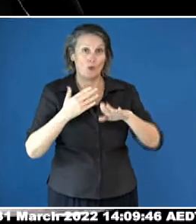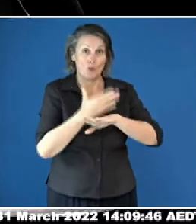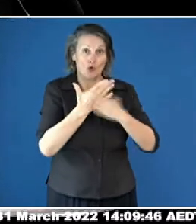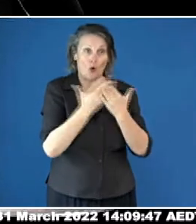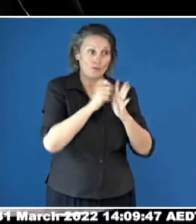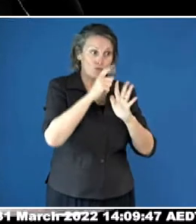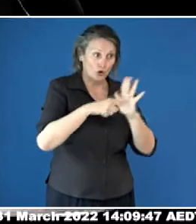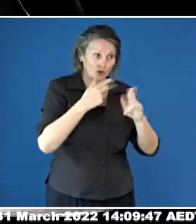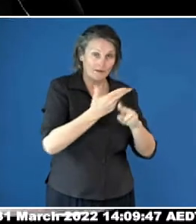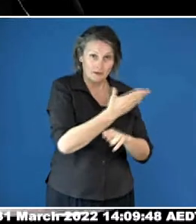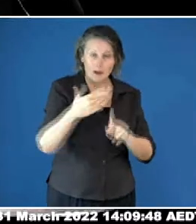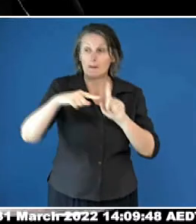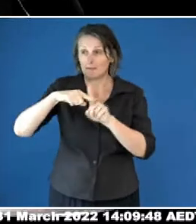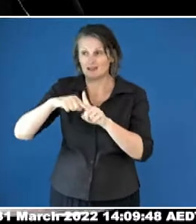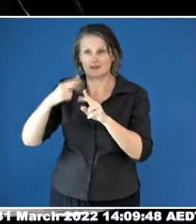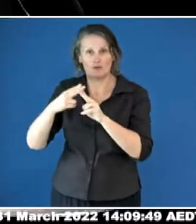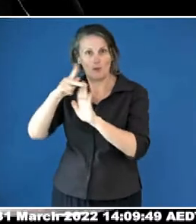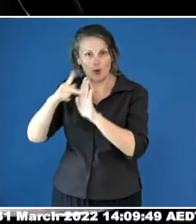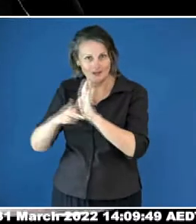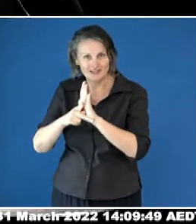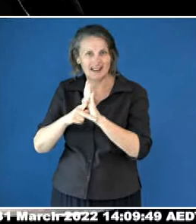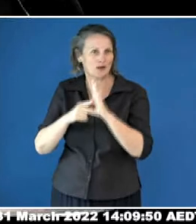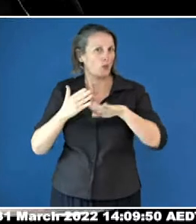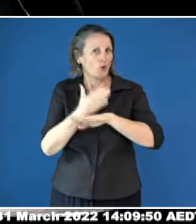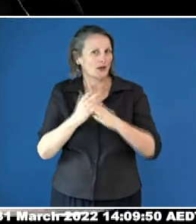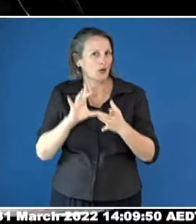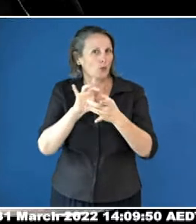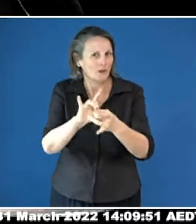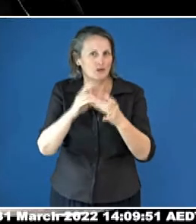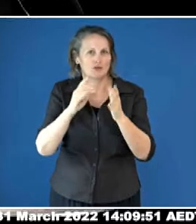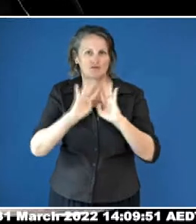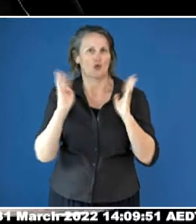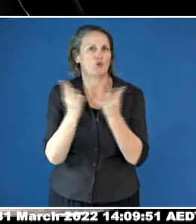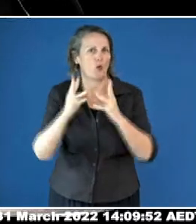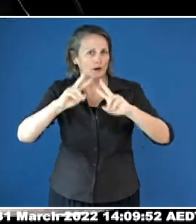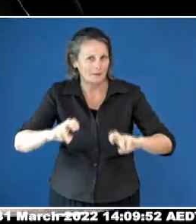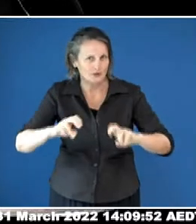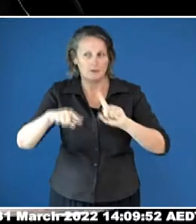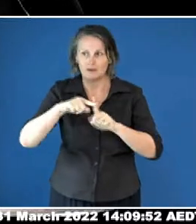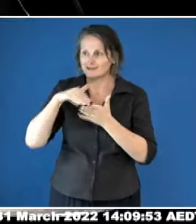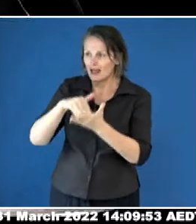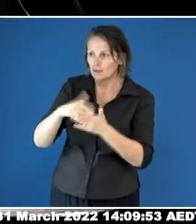Commission work and engagement, but more recently pitching in and helping out with the Women's Alliance work. So - yeah. MS EASTMAN: Thank you.